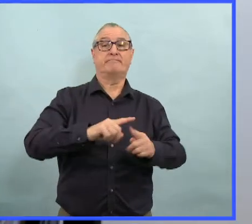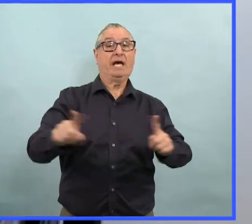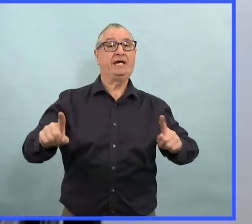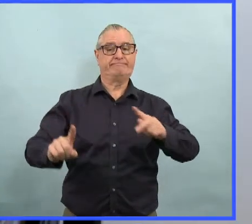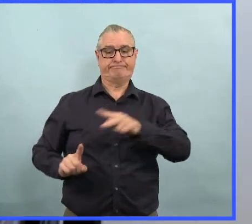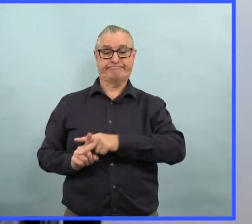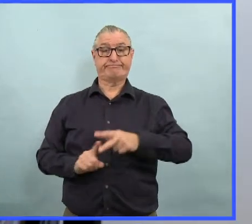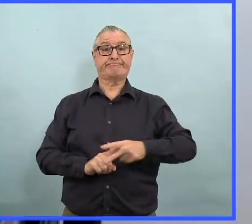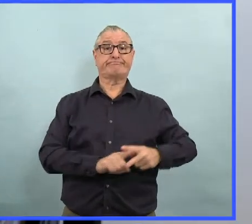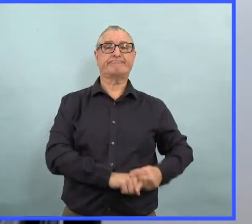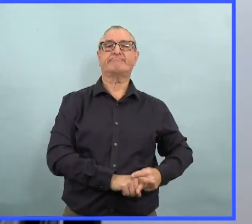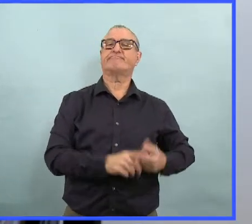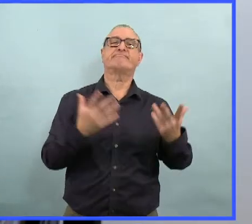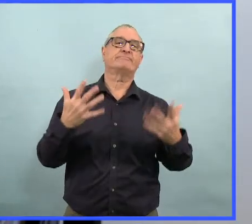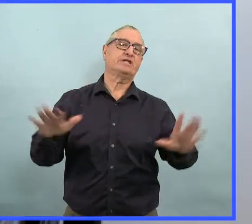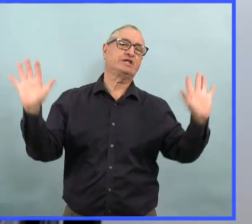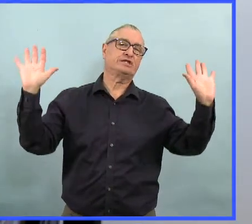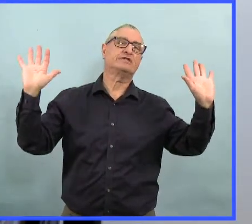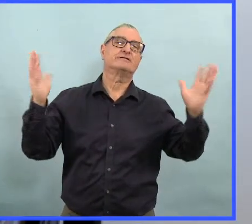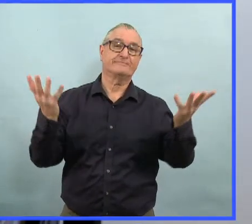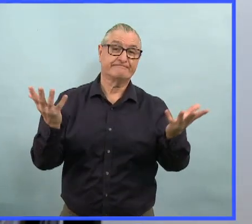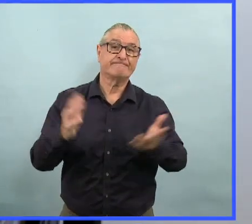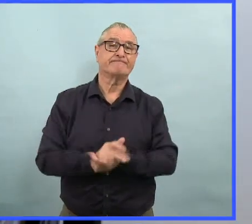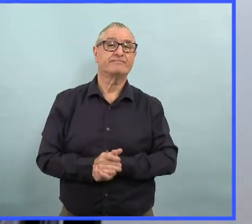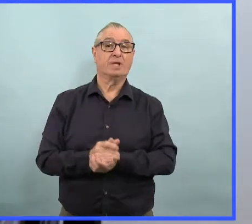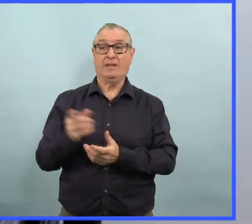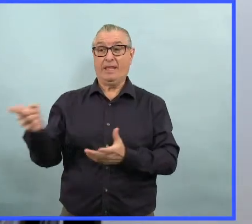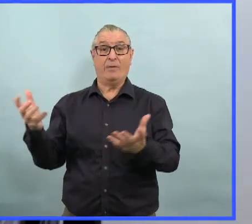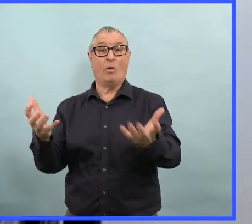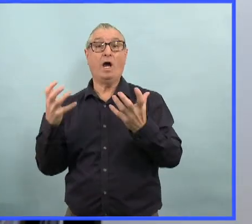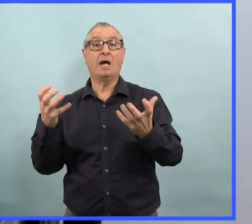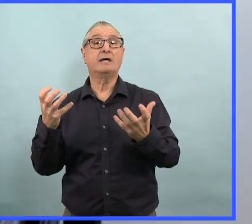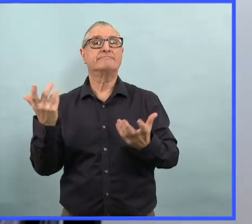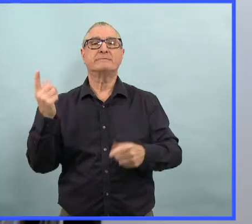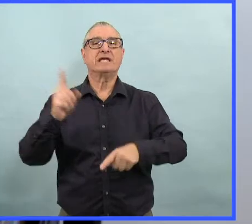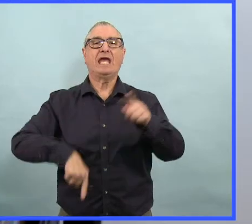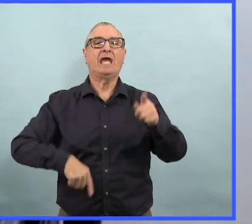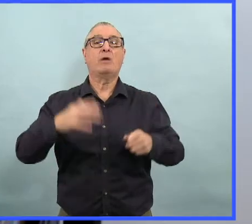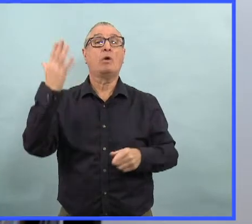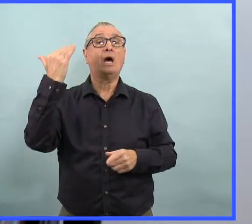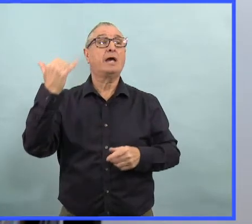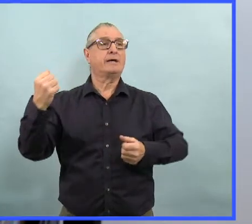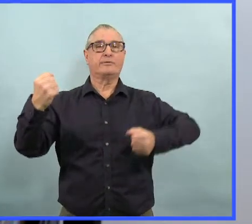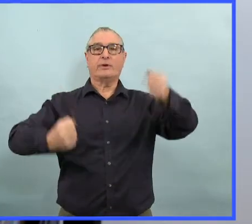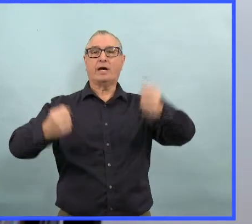with them to their local pharmacy there is no more critical time than today to reach